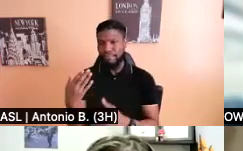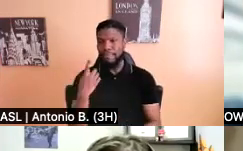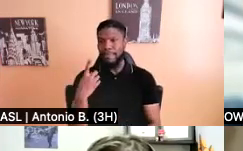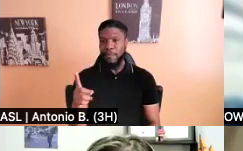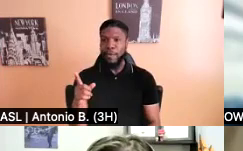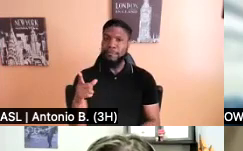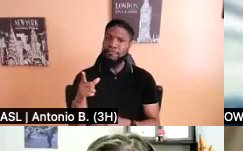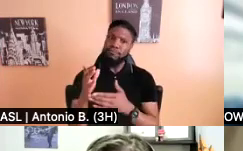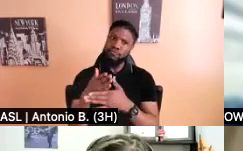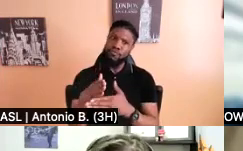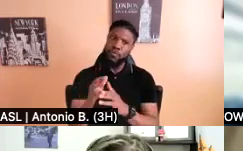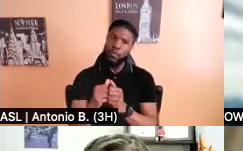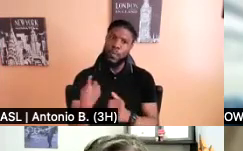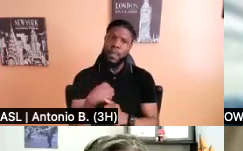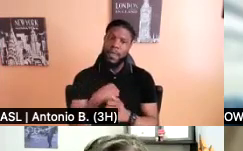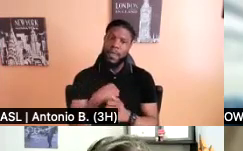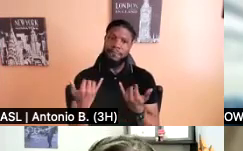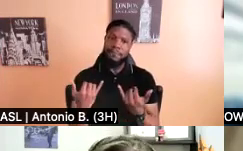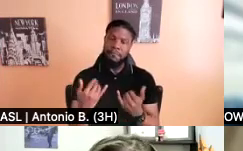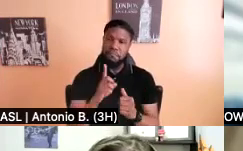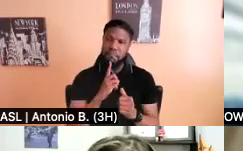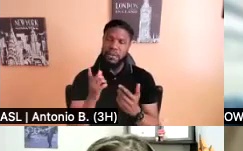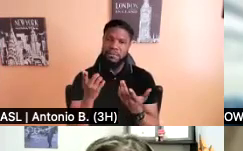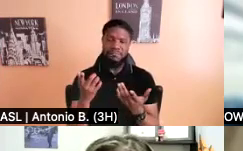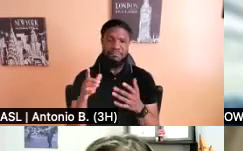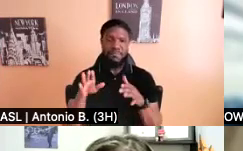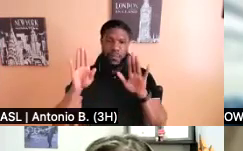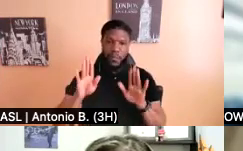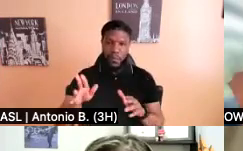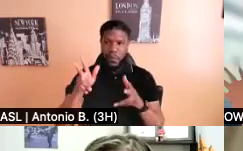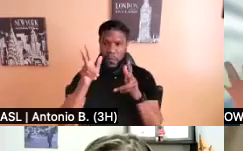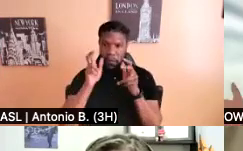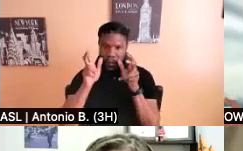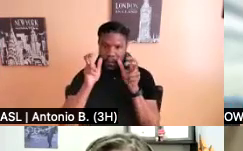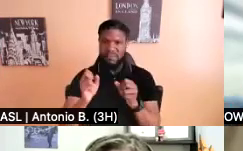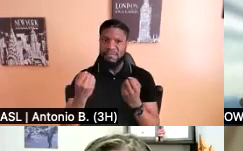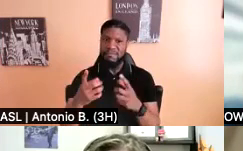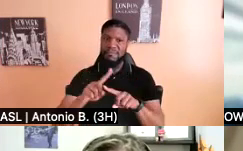us today. I think it was wonderful to hear all these kinds of various approaches and again,